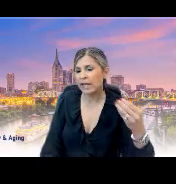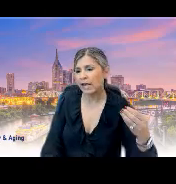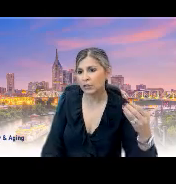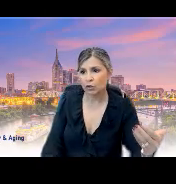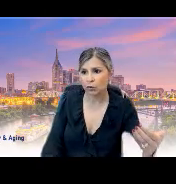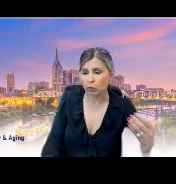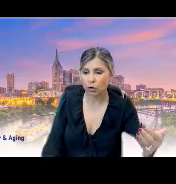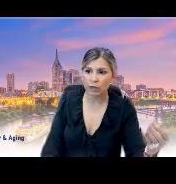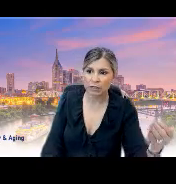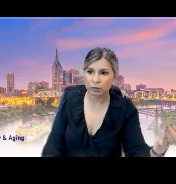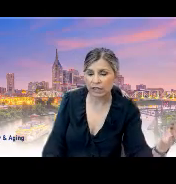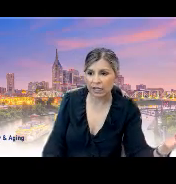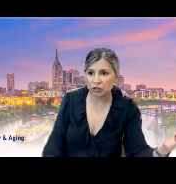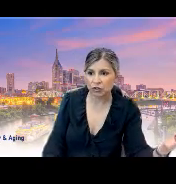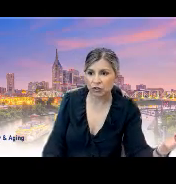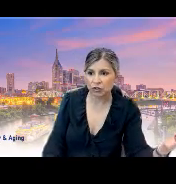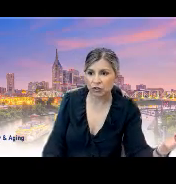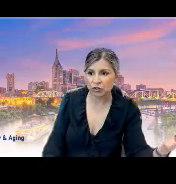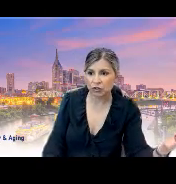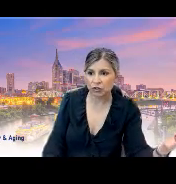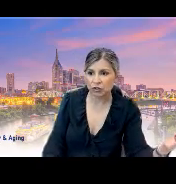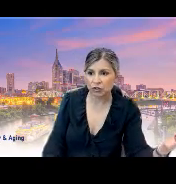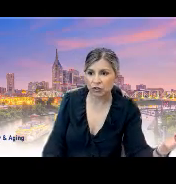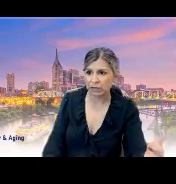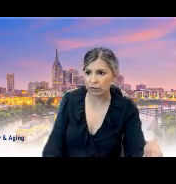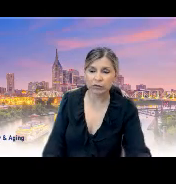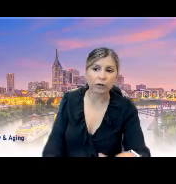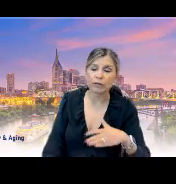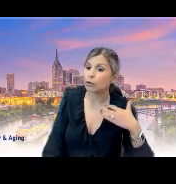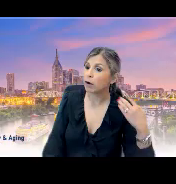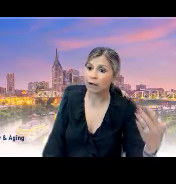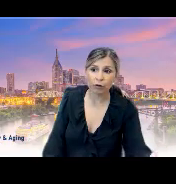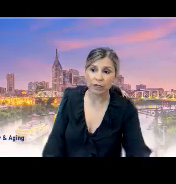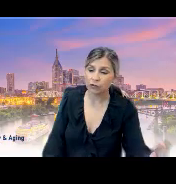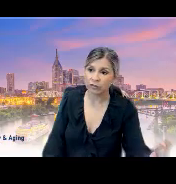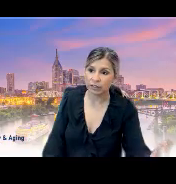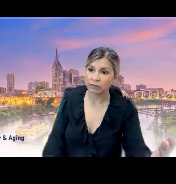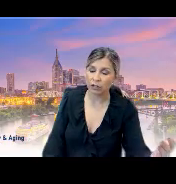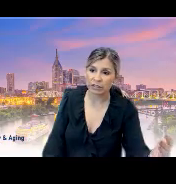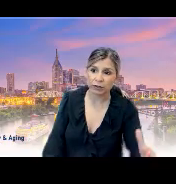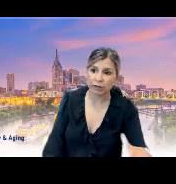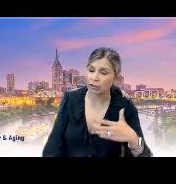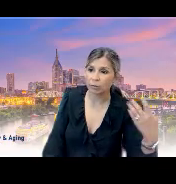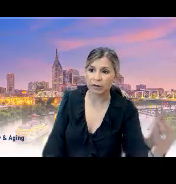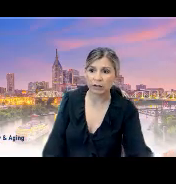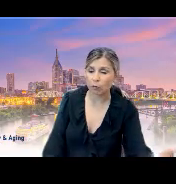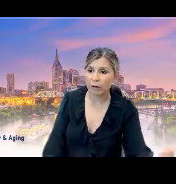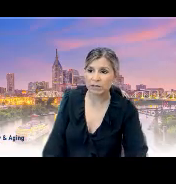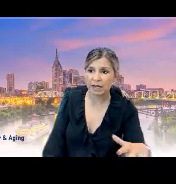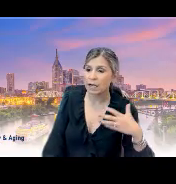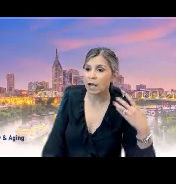We can't do the work we do in the aging space without those volunteers. So if you are ever interested in volunteering, there's a place on our website.